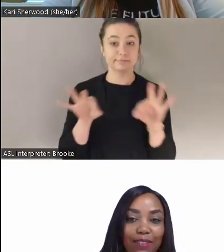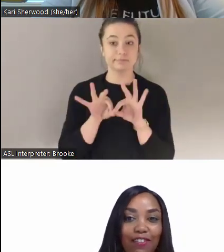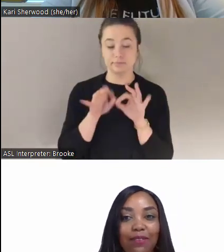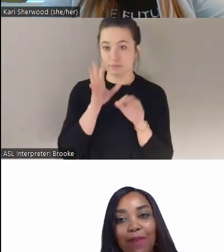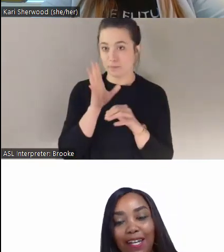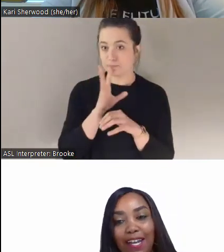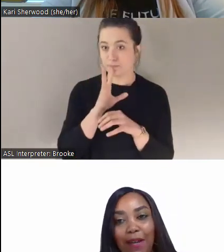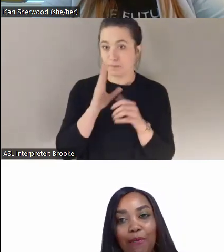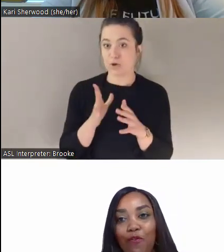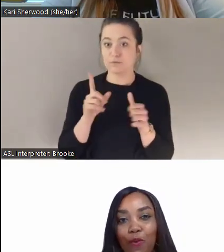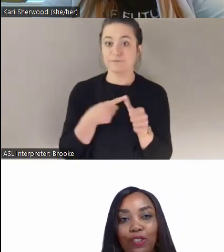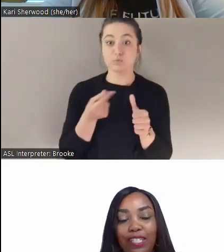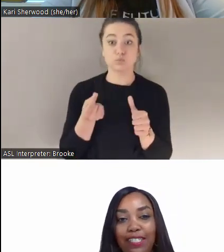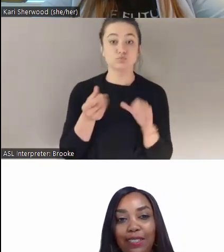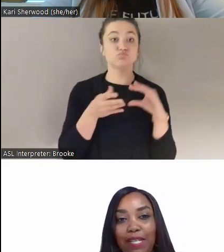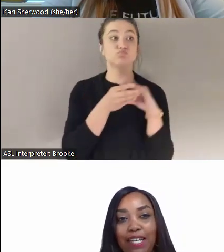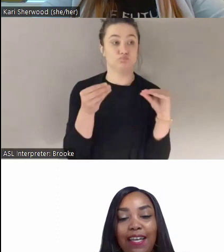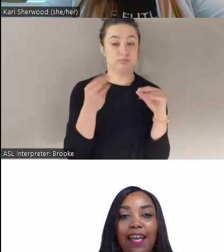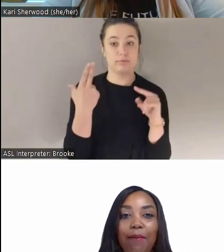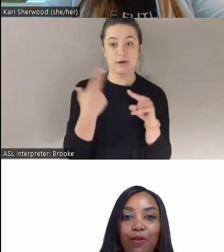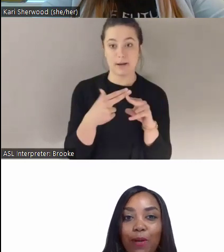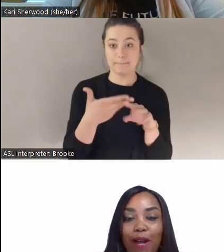themselves by name before proceeding to speak and mute their